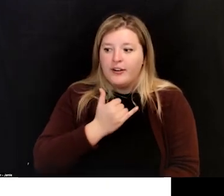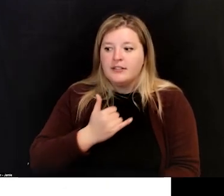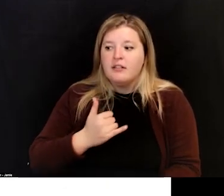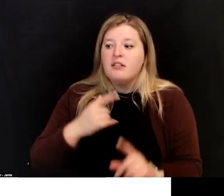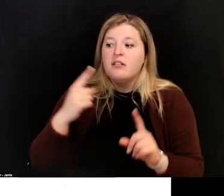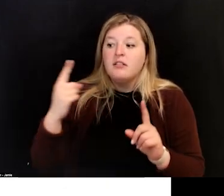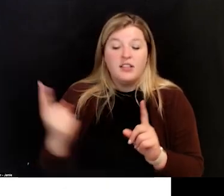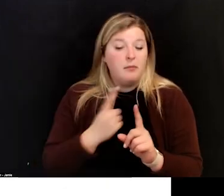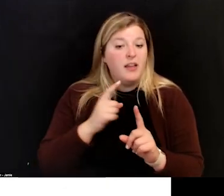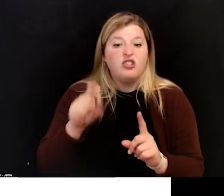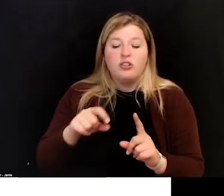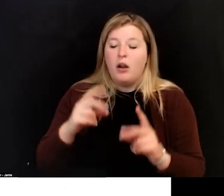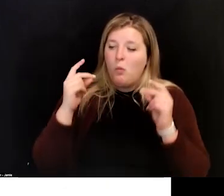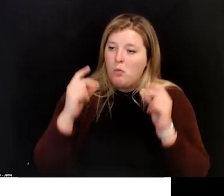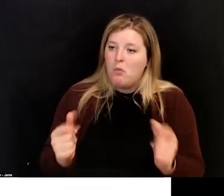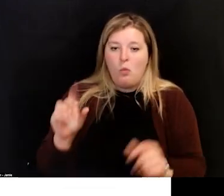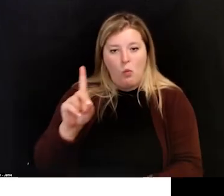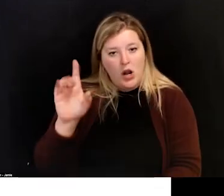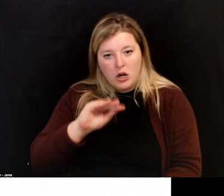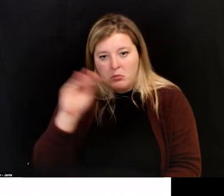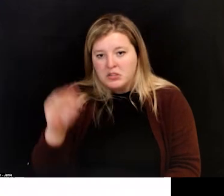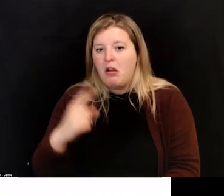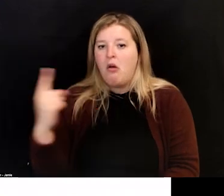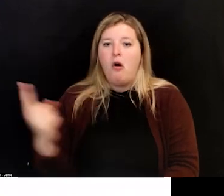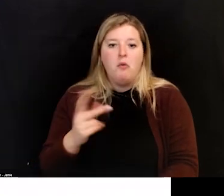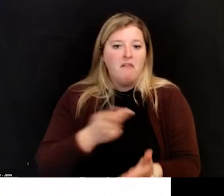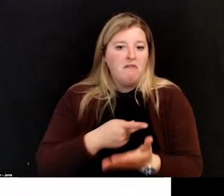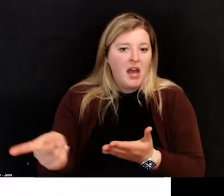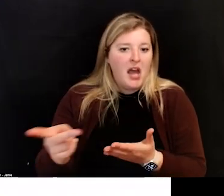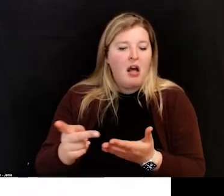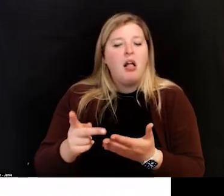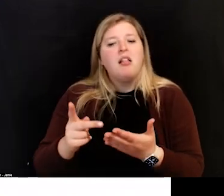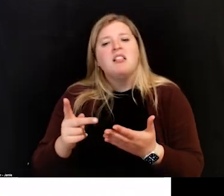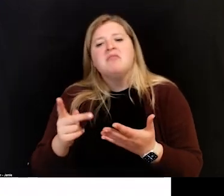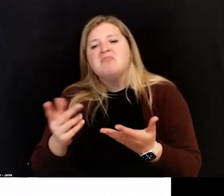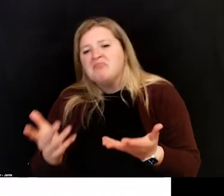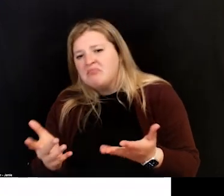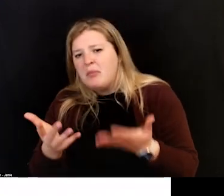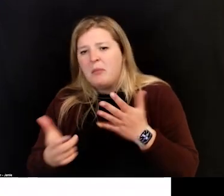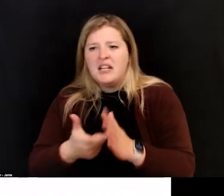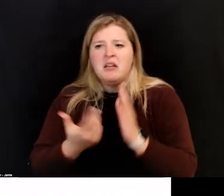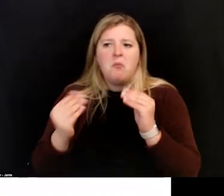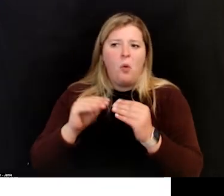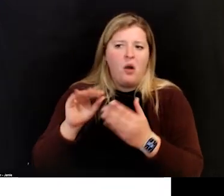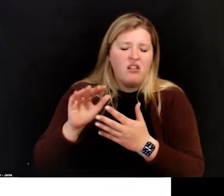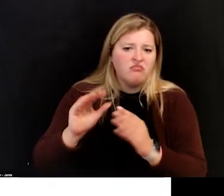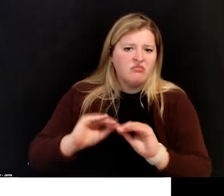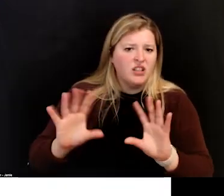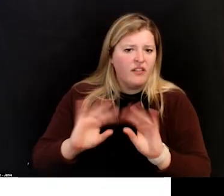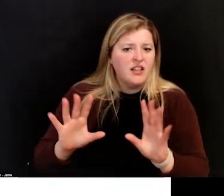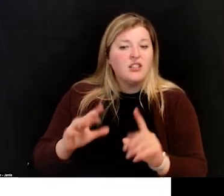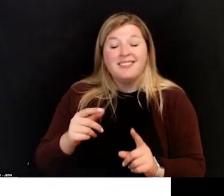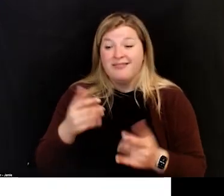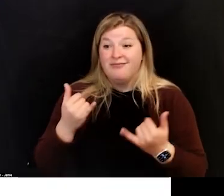and sometimes, there may be a little more ambiguity in that. I'm not sure where that will fit in this new direction we're going.